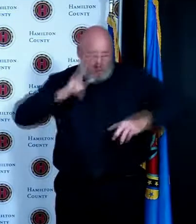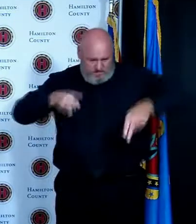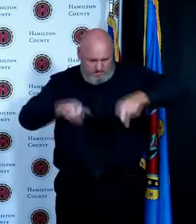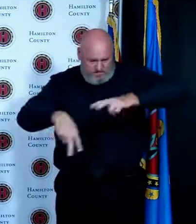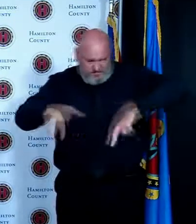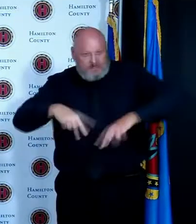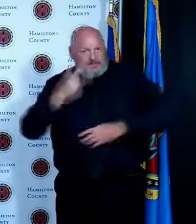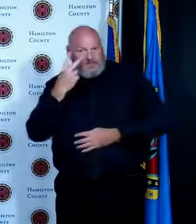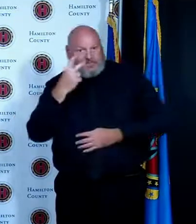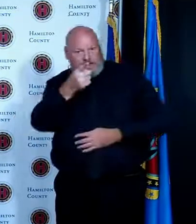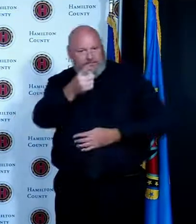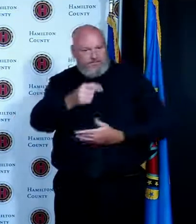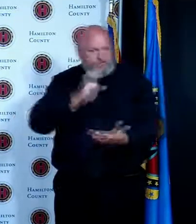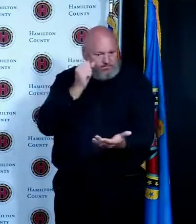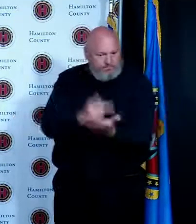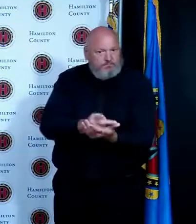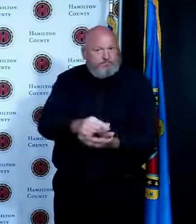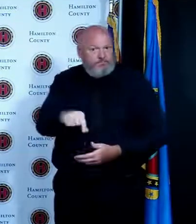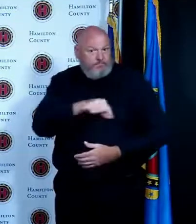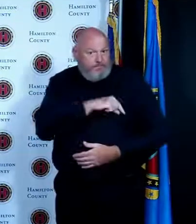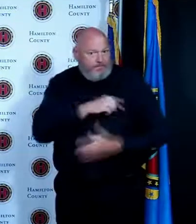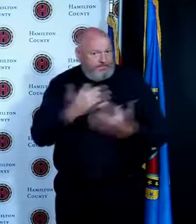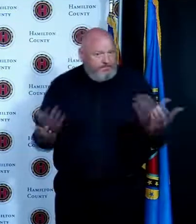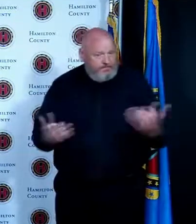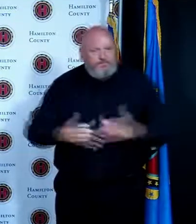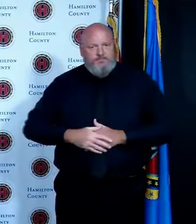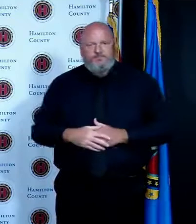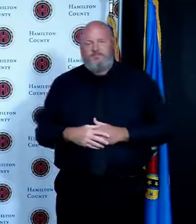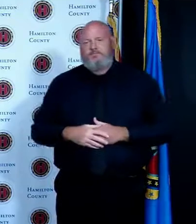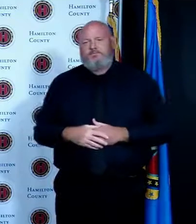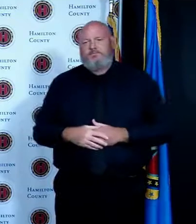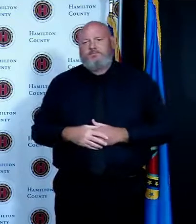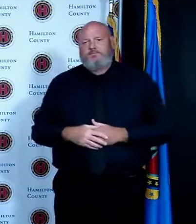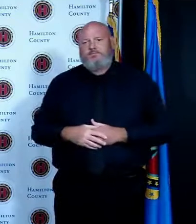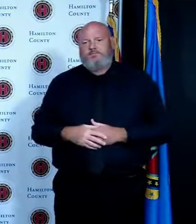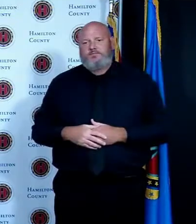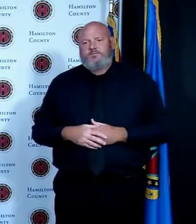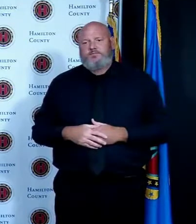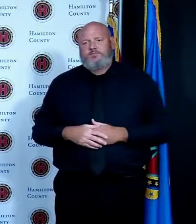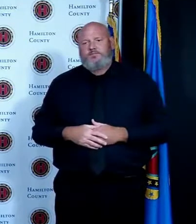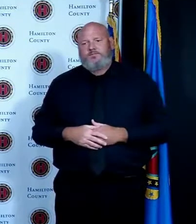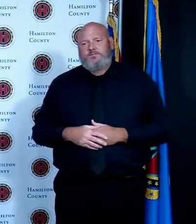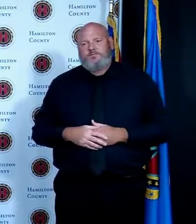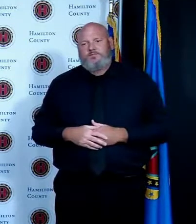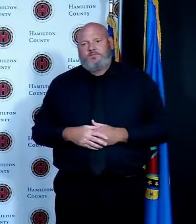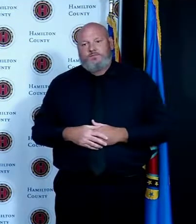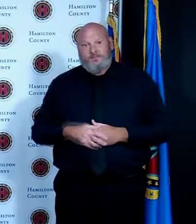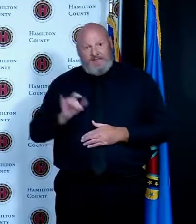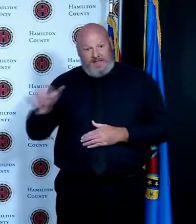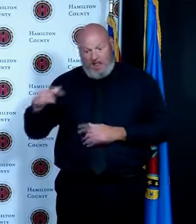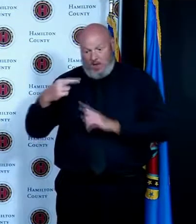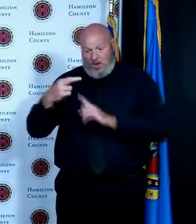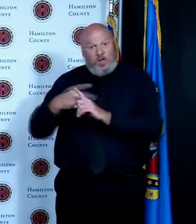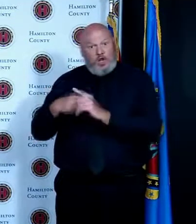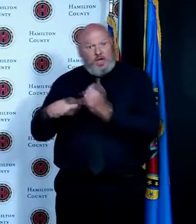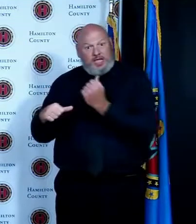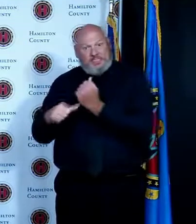but don't want to hold up the rental assistance while we do that research so we're moving forward on the rental assistance piece under the program